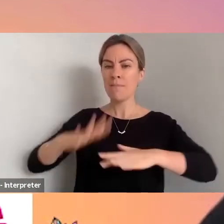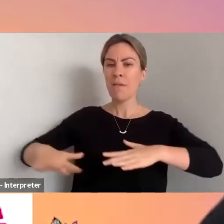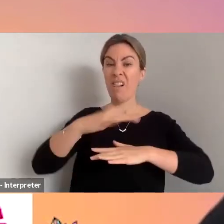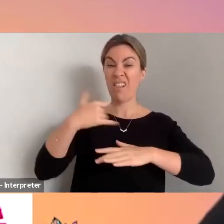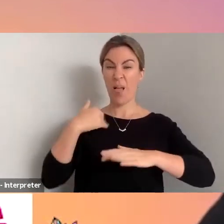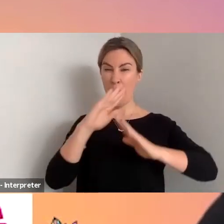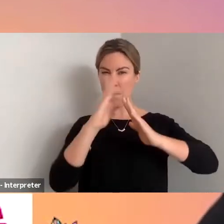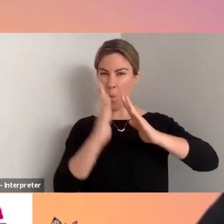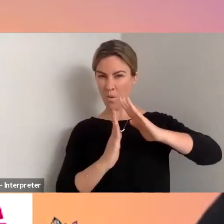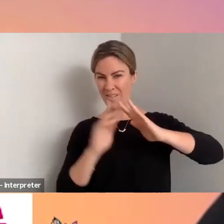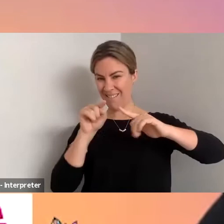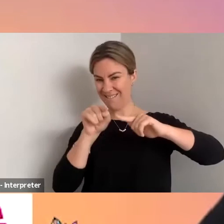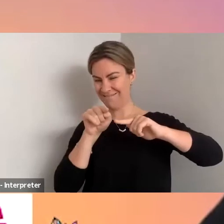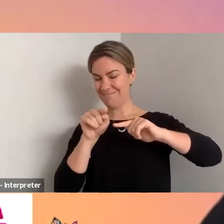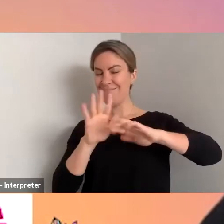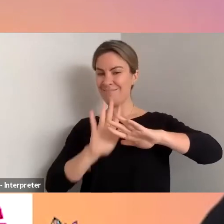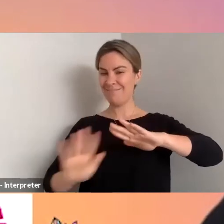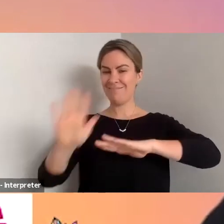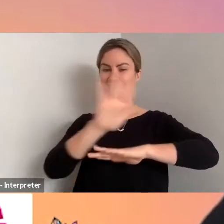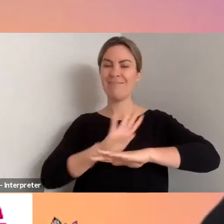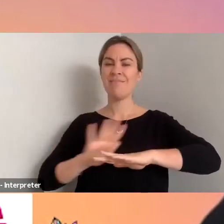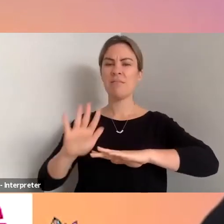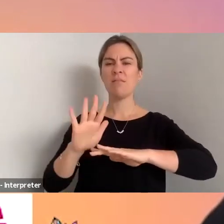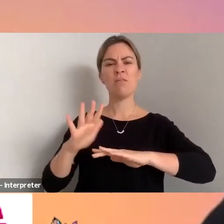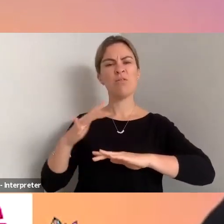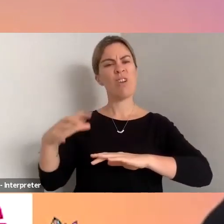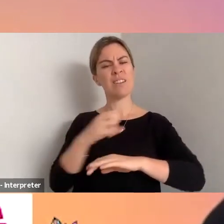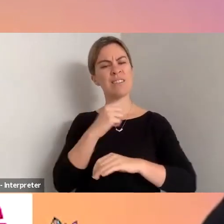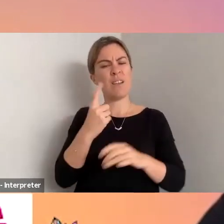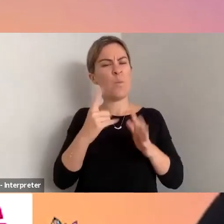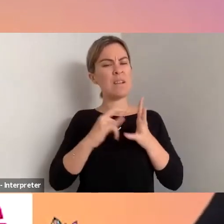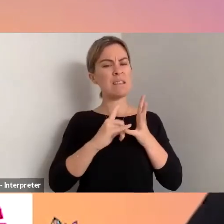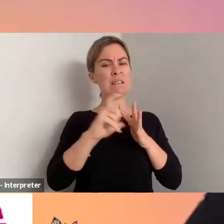Just take a second, while we are all settling in, do your own